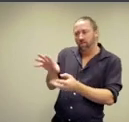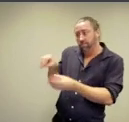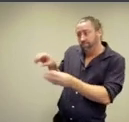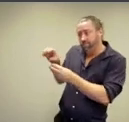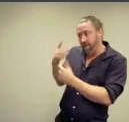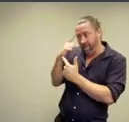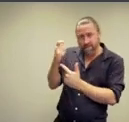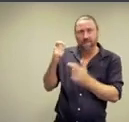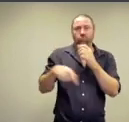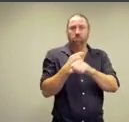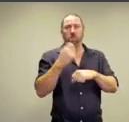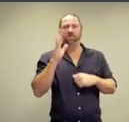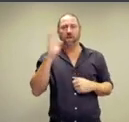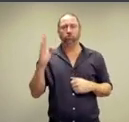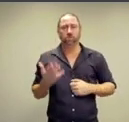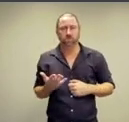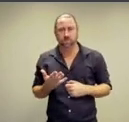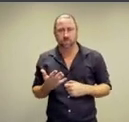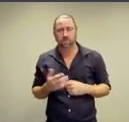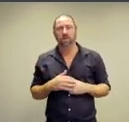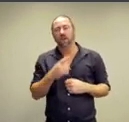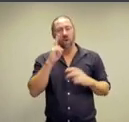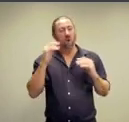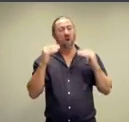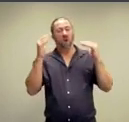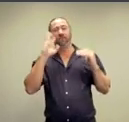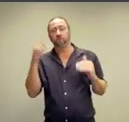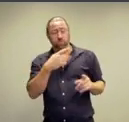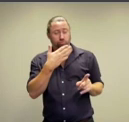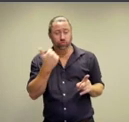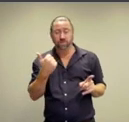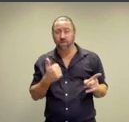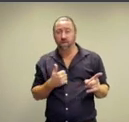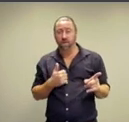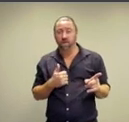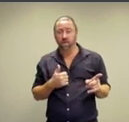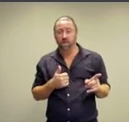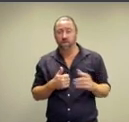high fashion which is a really important characteristic of high fashion would